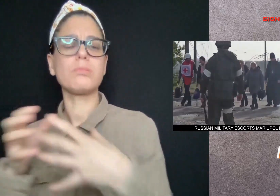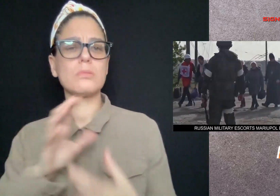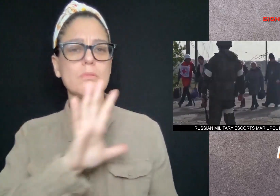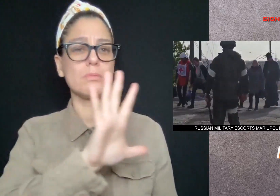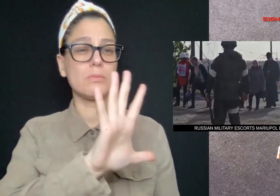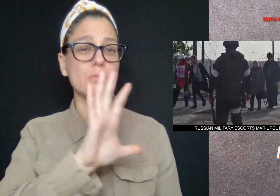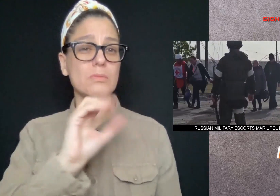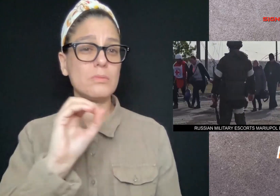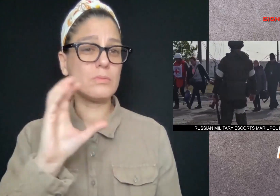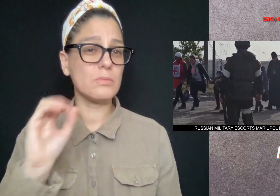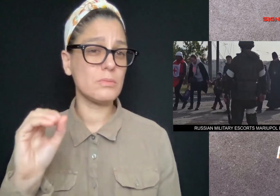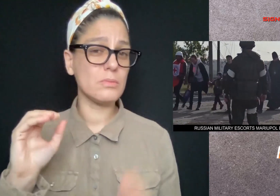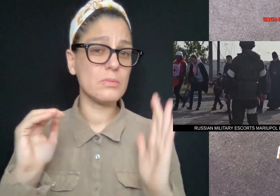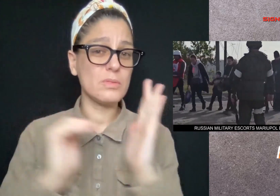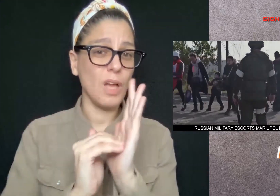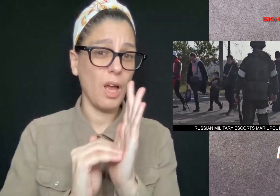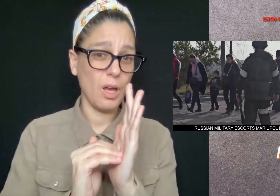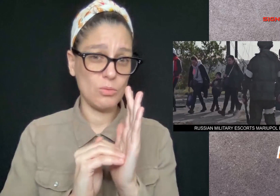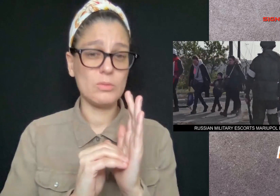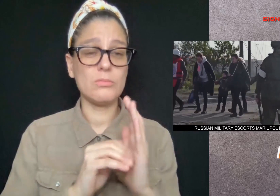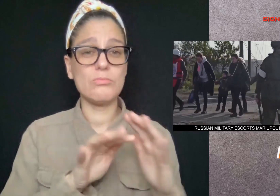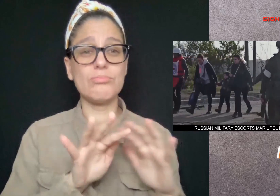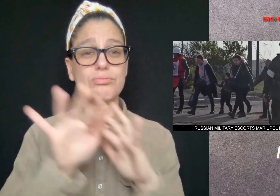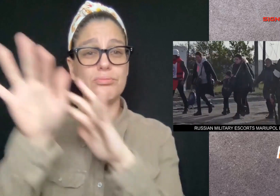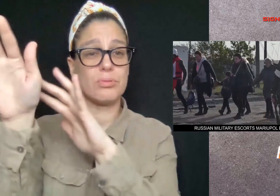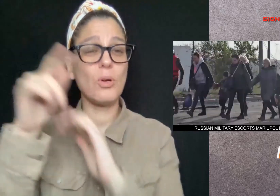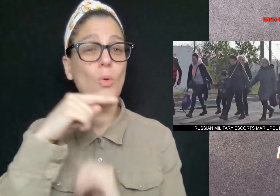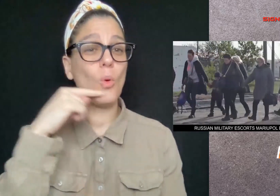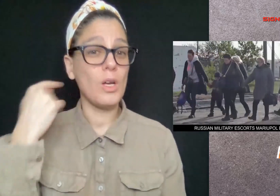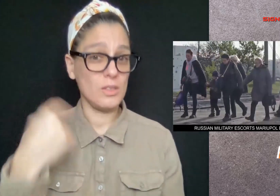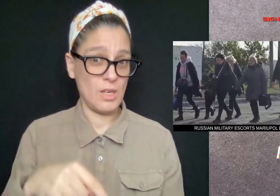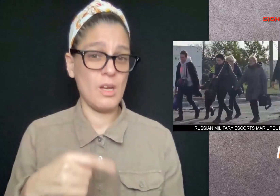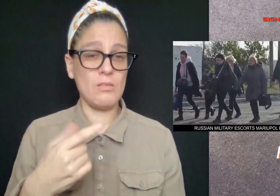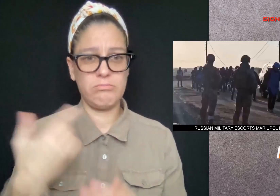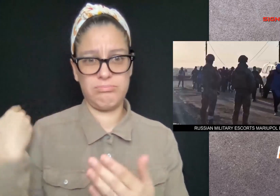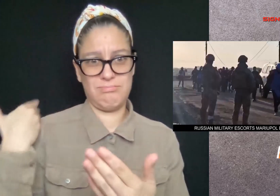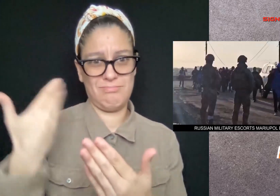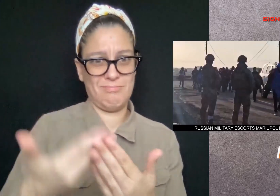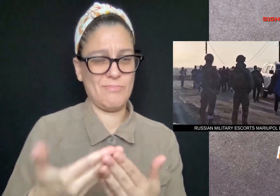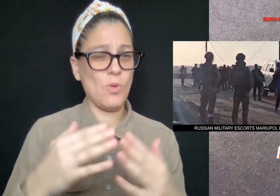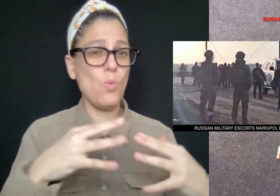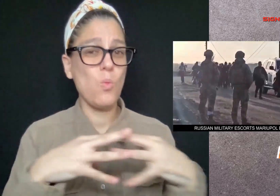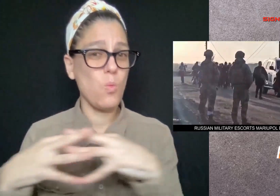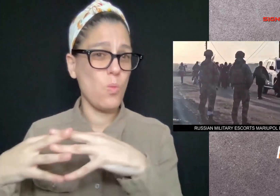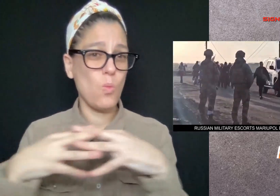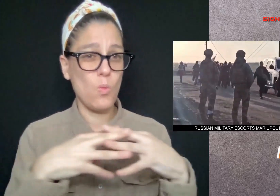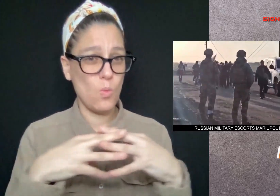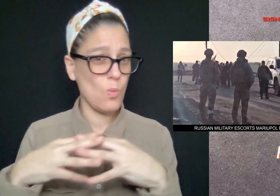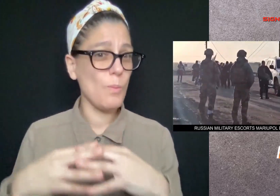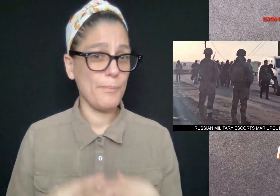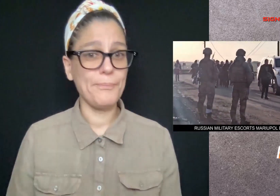he alleges Russia has deported 500,000 Ukrainians to Russia since the start of the war